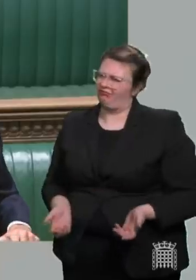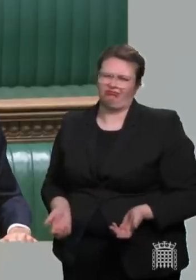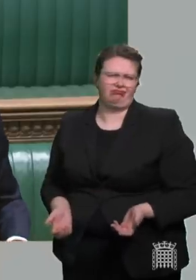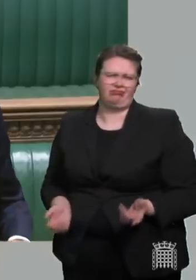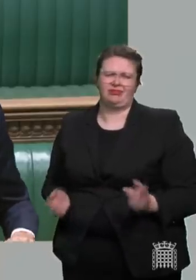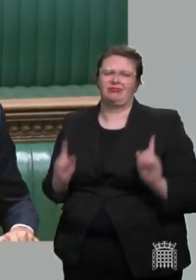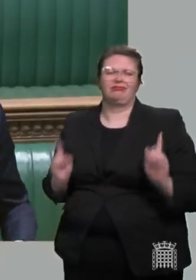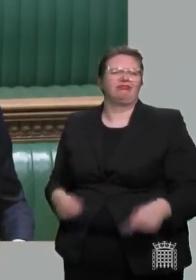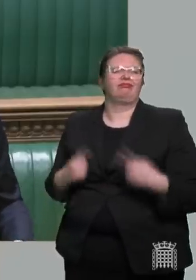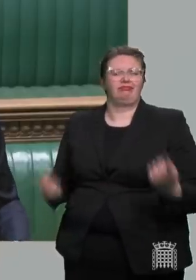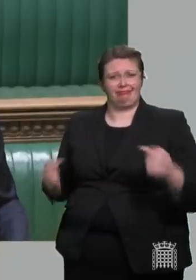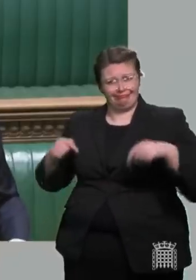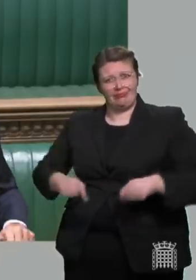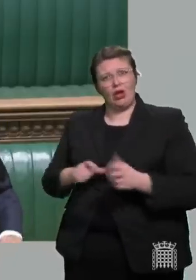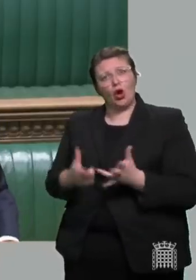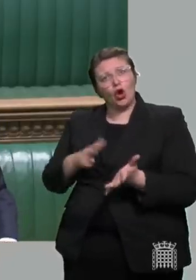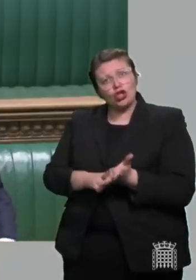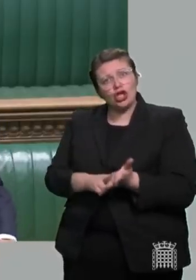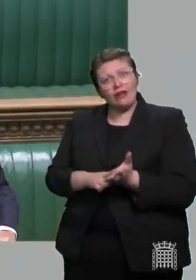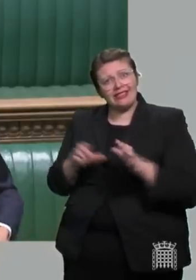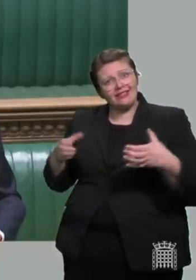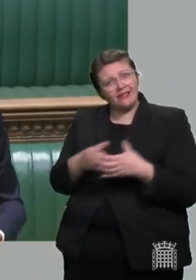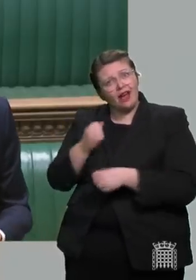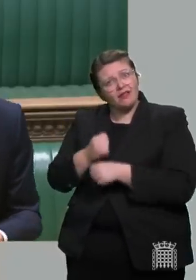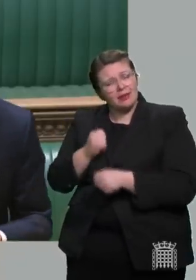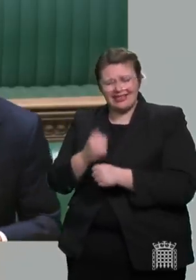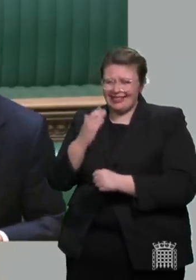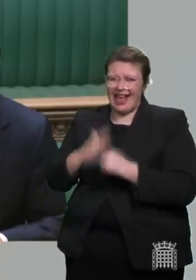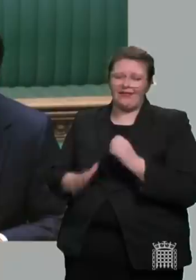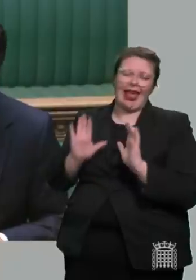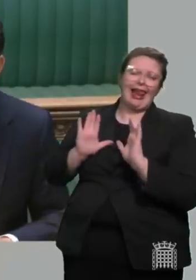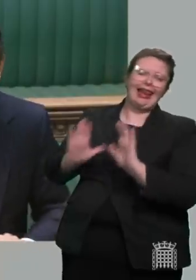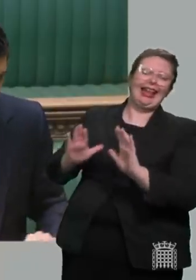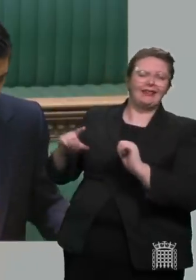Conservative Government, and nor do I believe it can be the way of a responsible Chancellor.